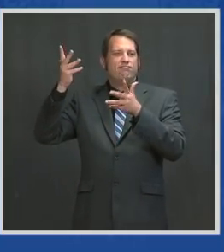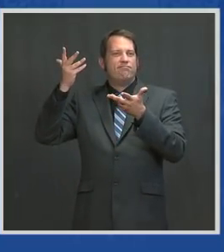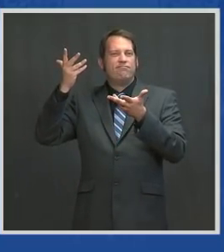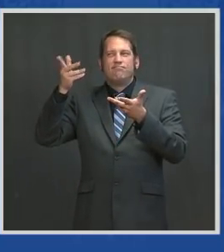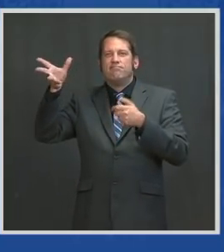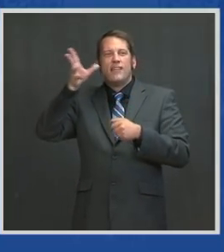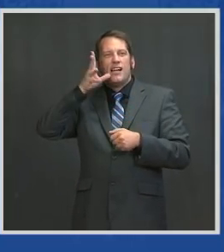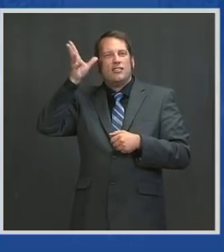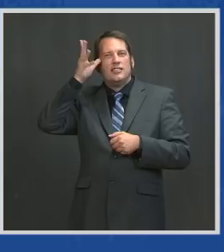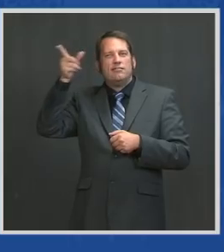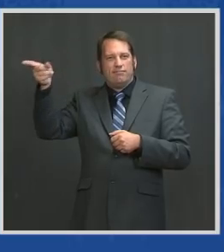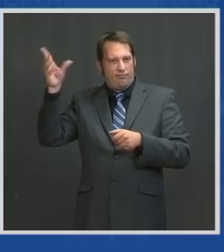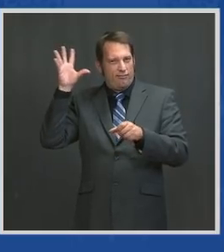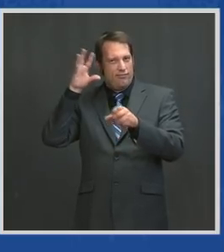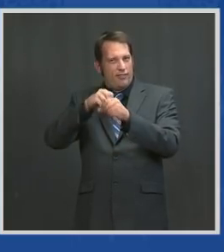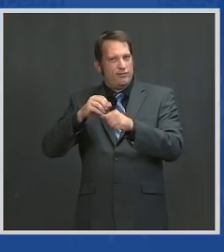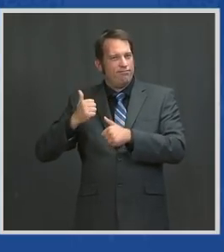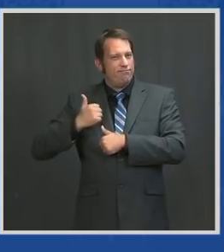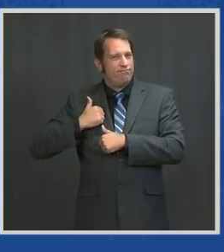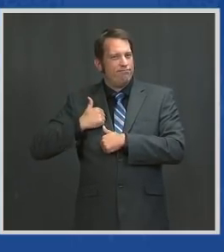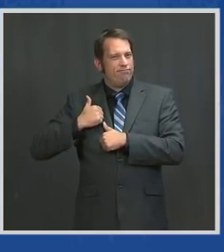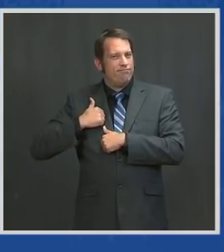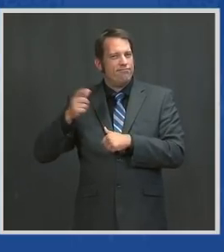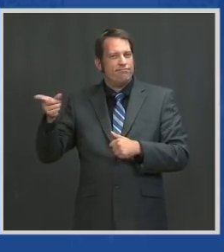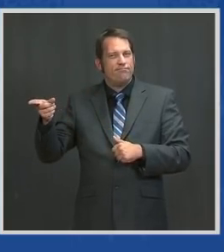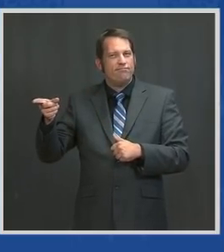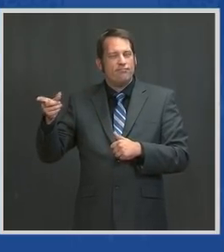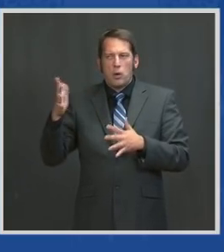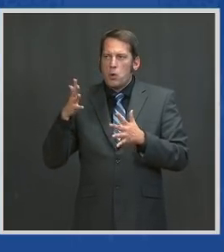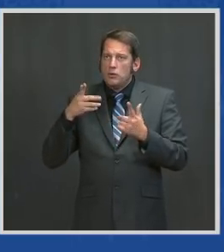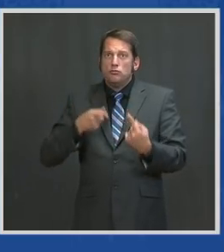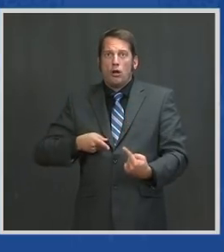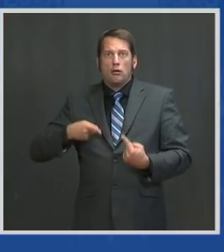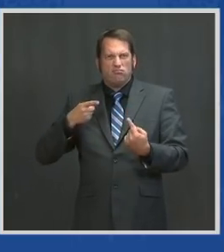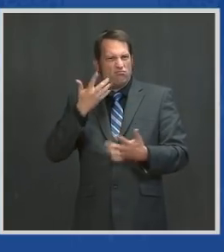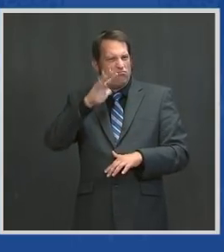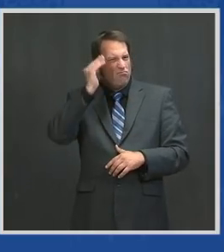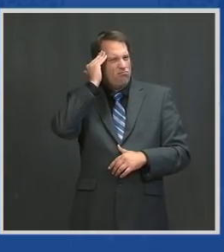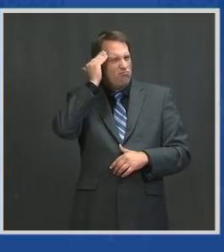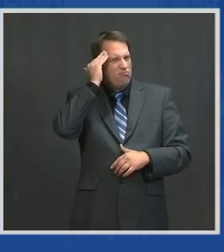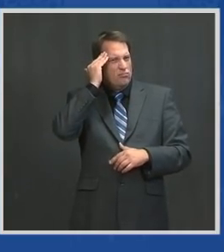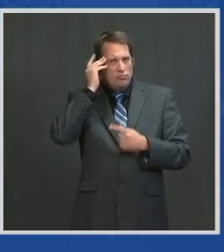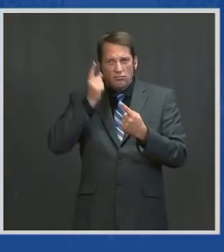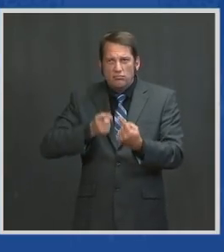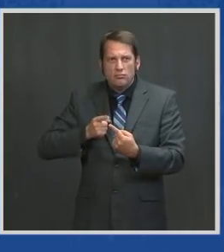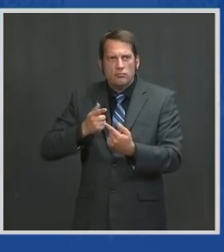comes with challenges, but it's also helped you to become the person you are today,